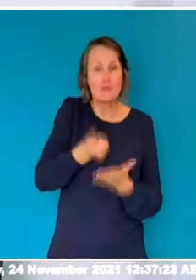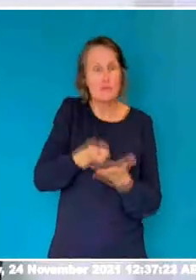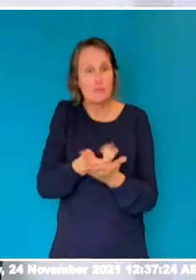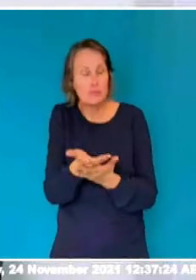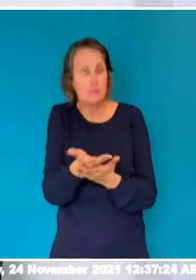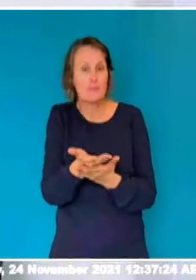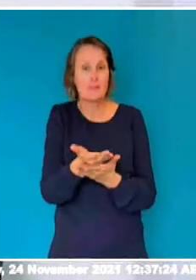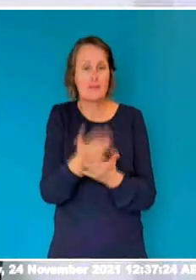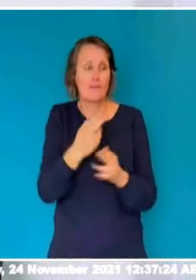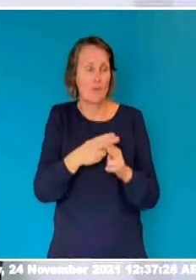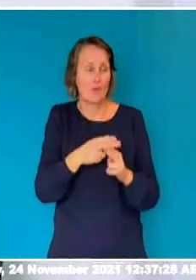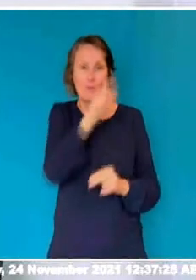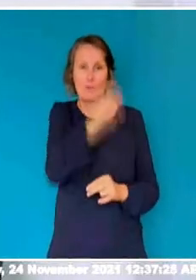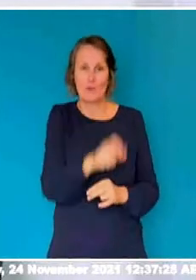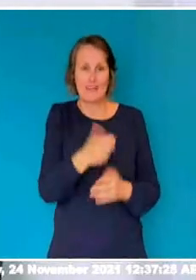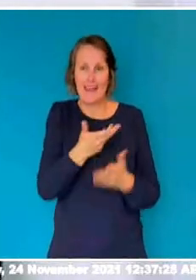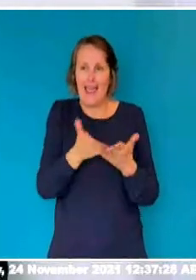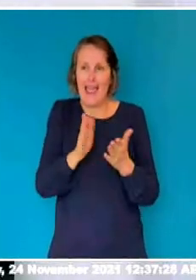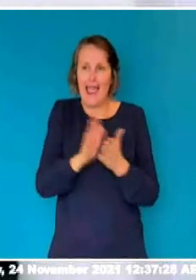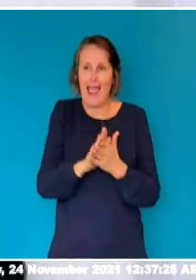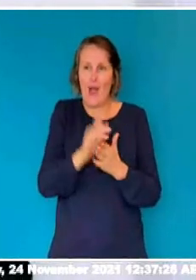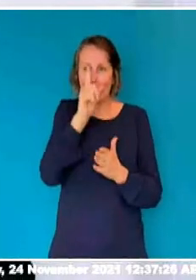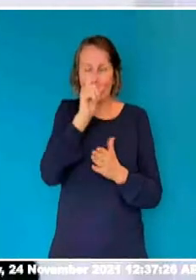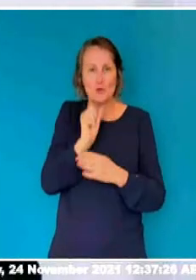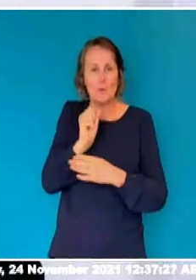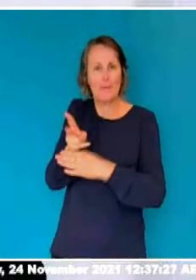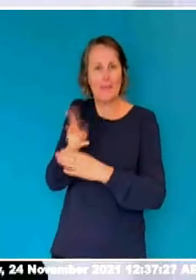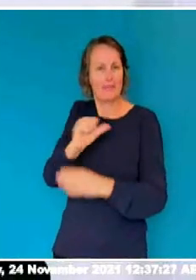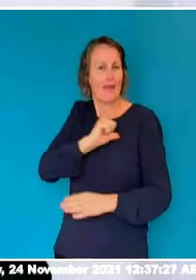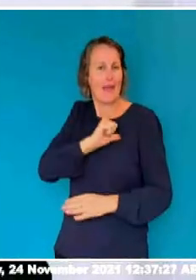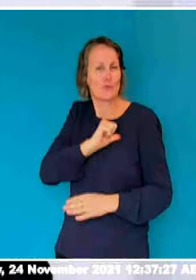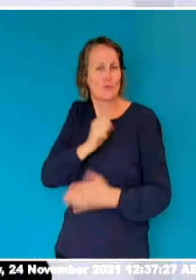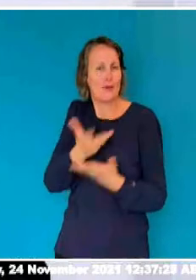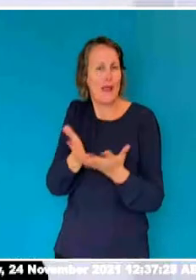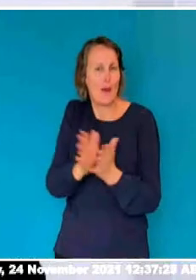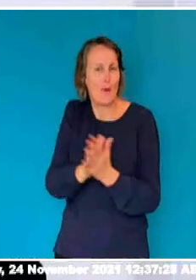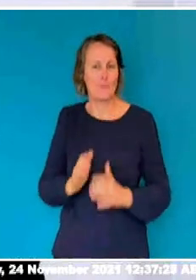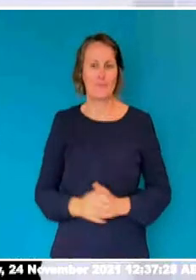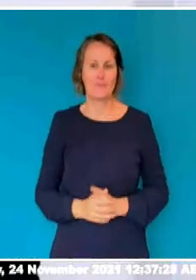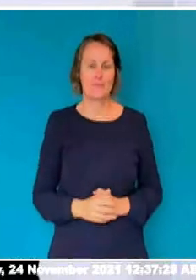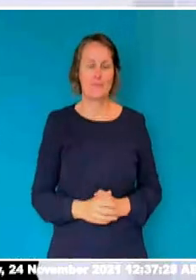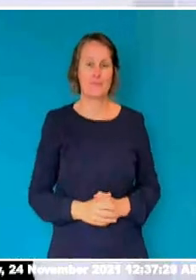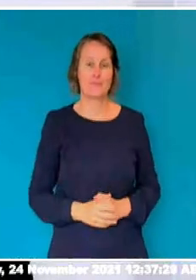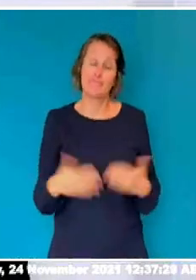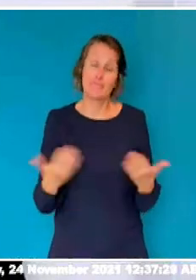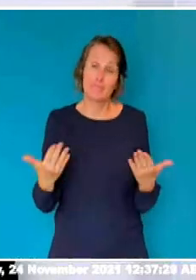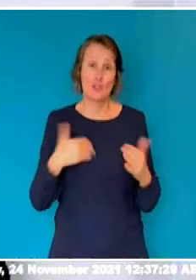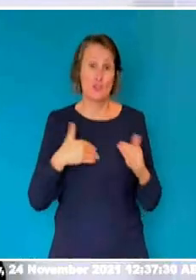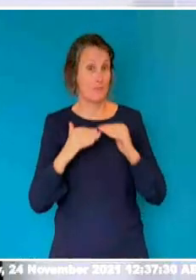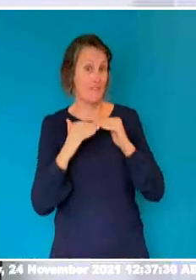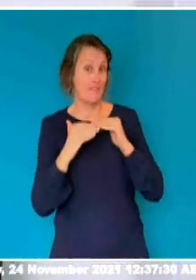ever going to combat that perception? Well, to be fair, you can't without an evidence base.